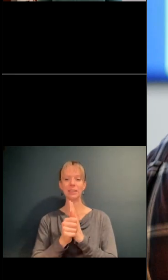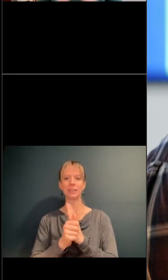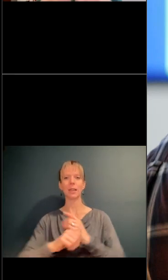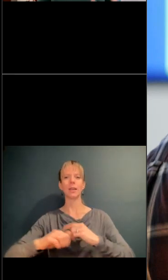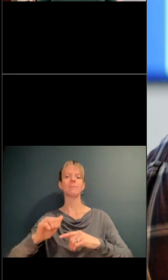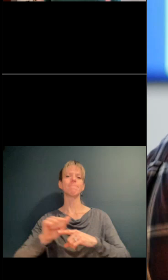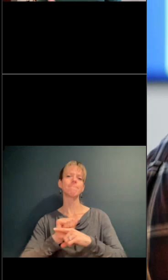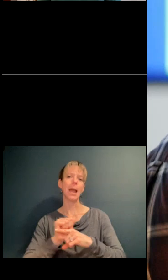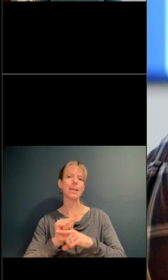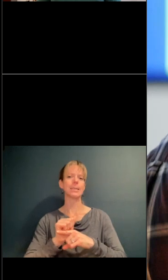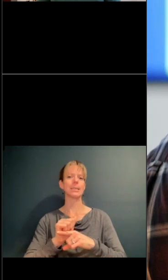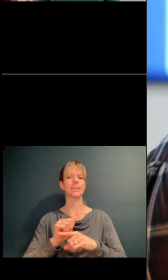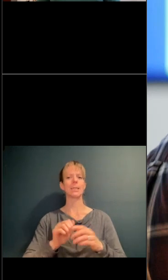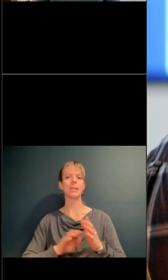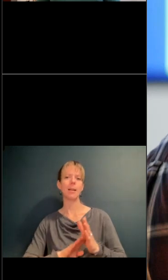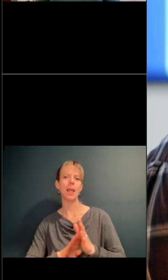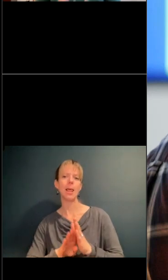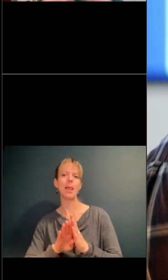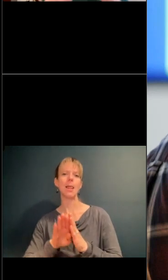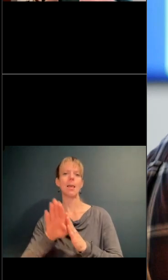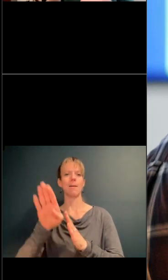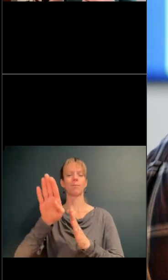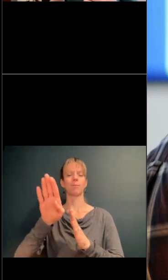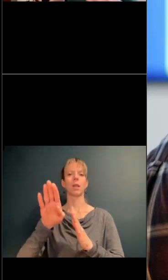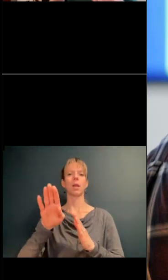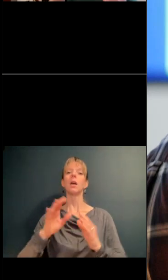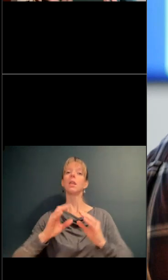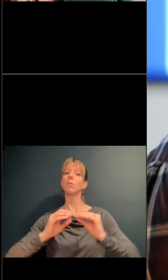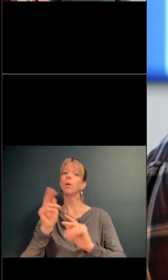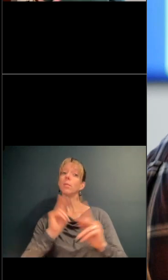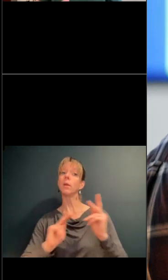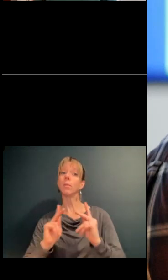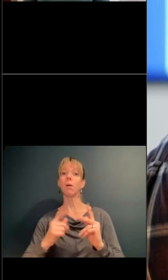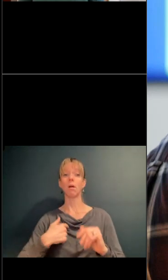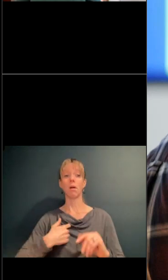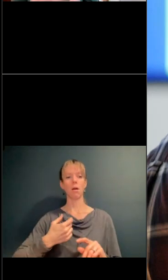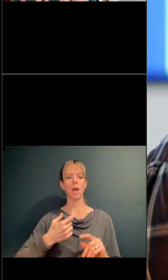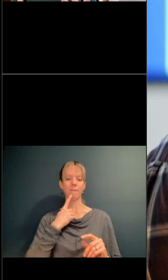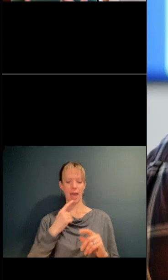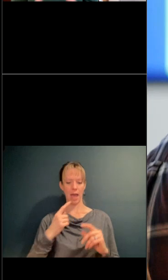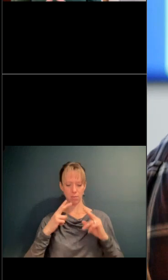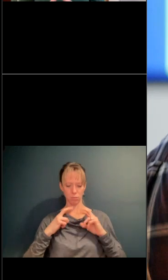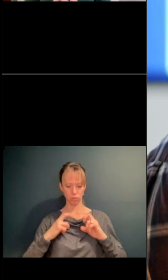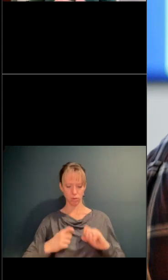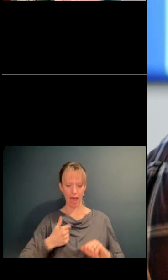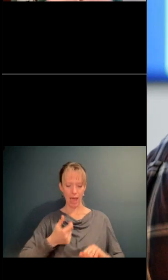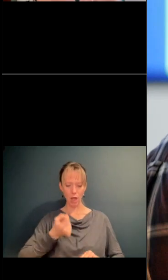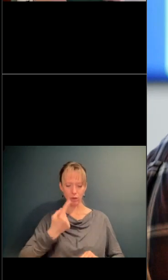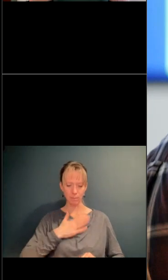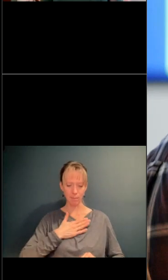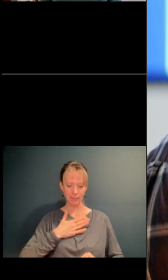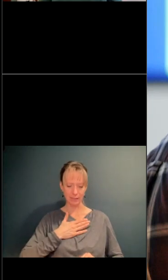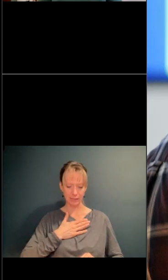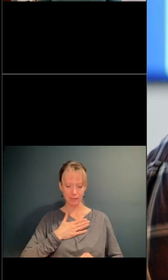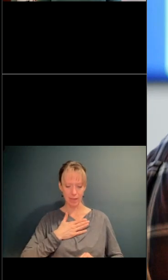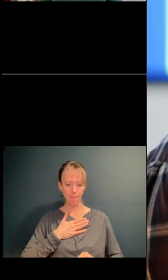and their perspectives with others. The more people understand themselves, like their strengths, their needs, their interests and their goals,